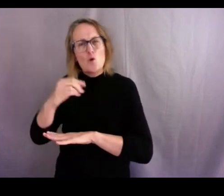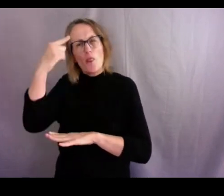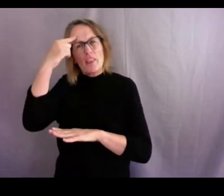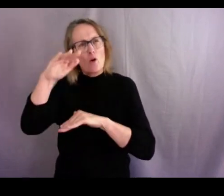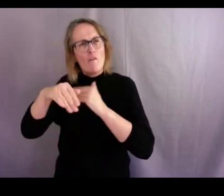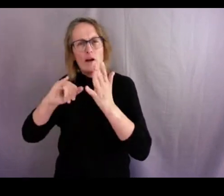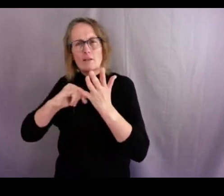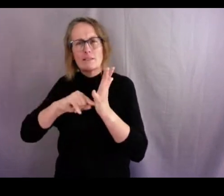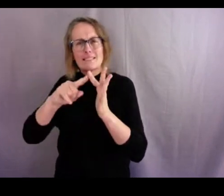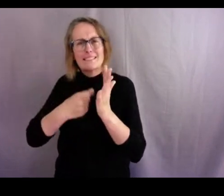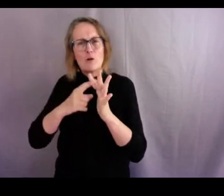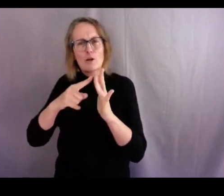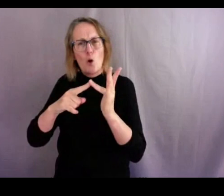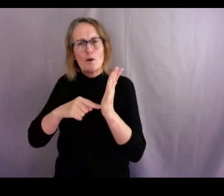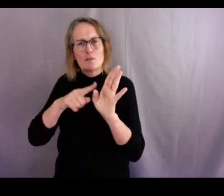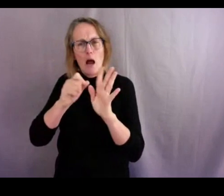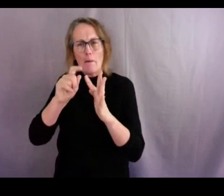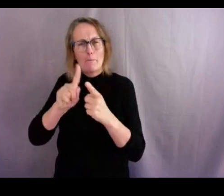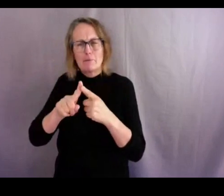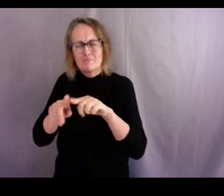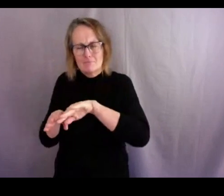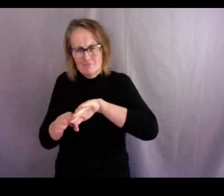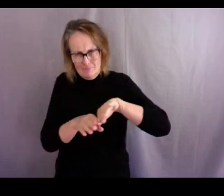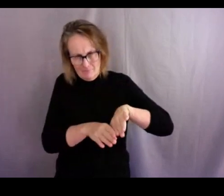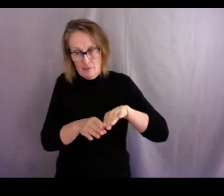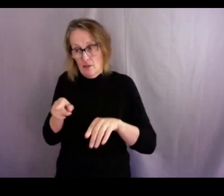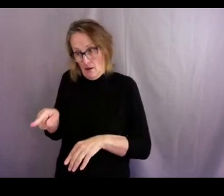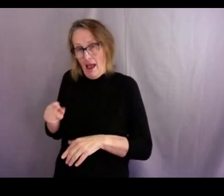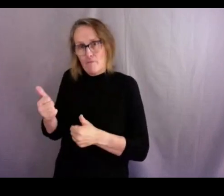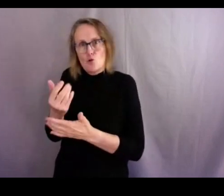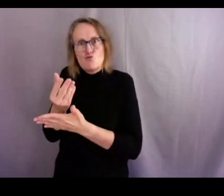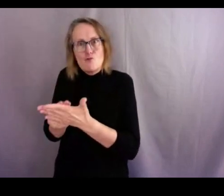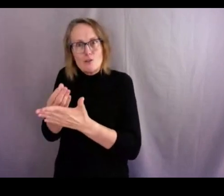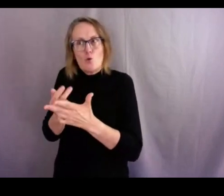Gauguin is maybe a more useful and powerful resource than he perhaps otherwise appears.